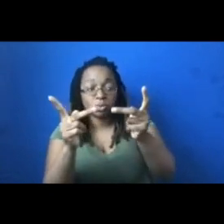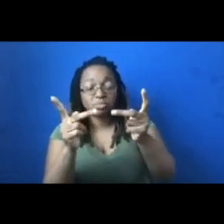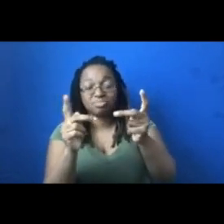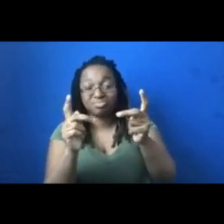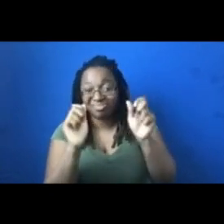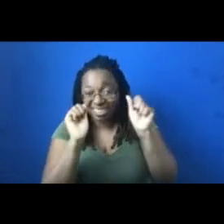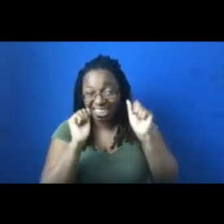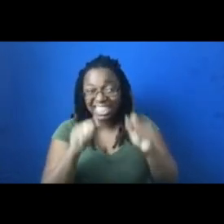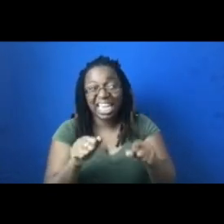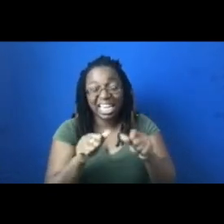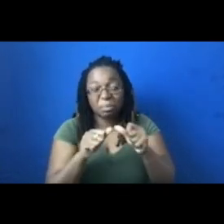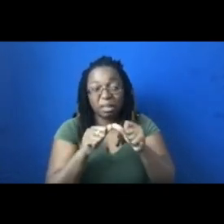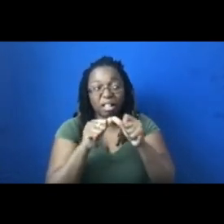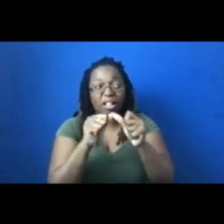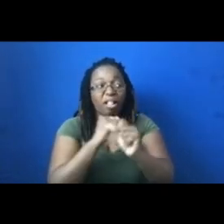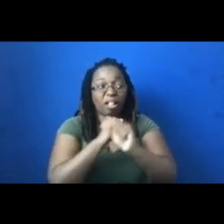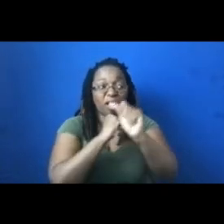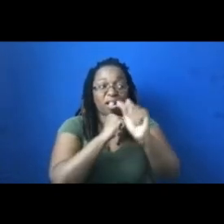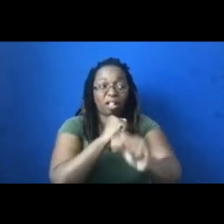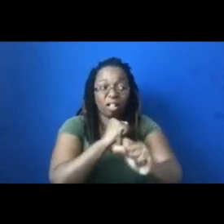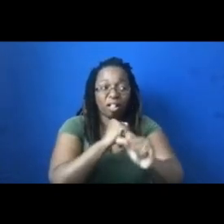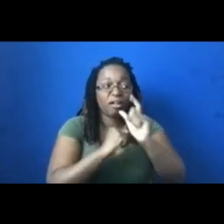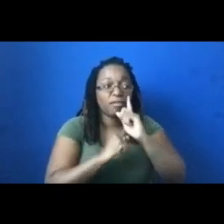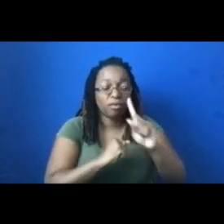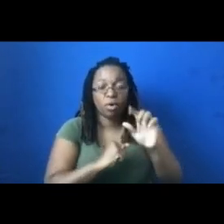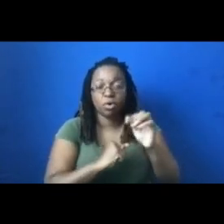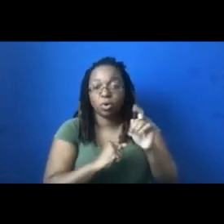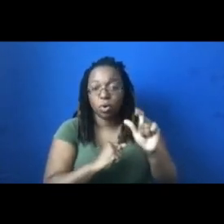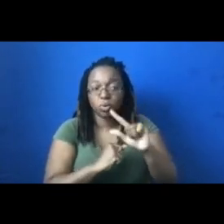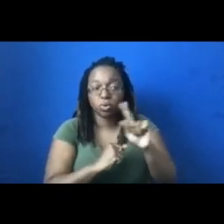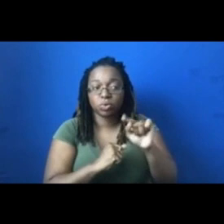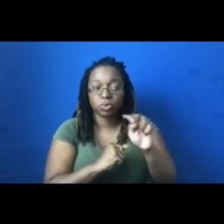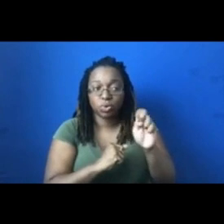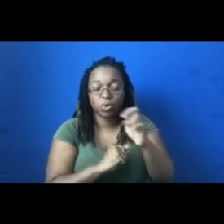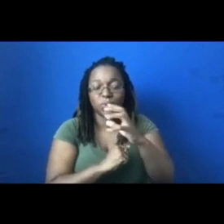the coastal zone and marine environments. And I need to make